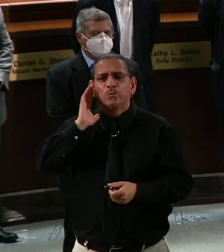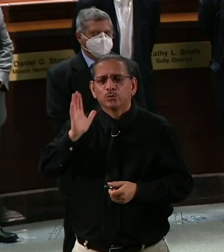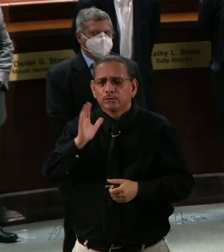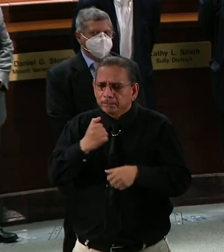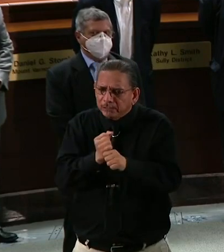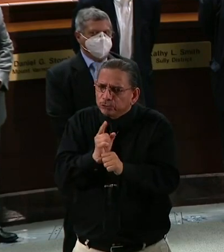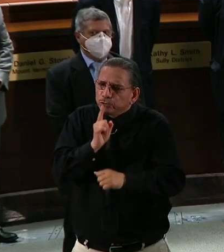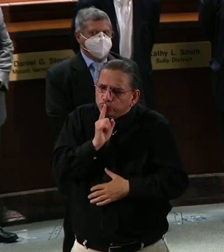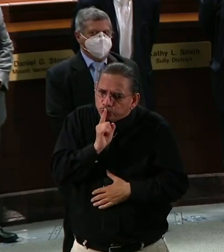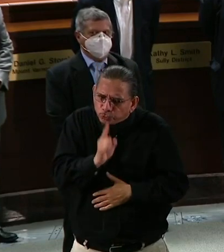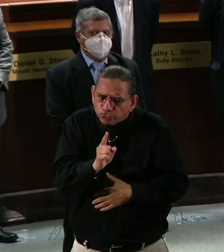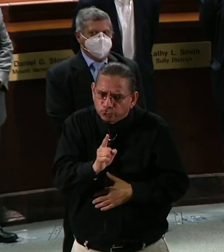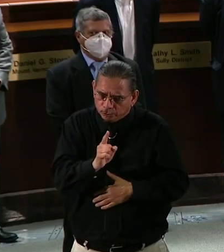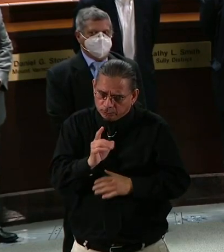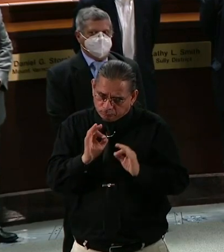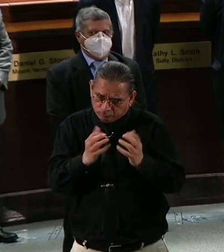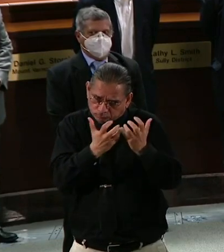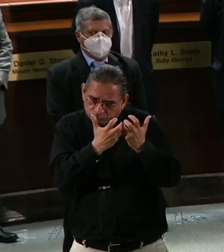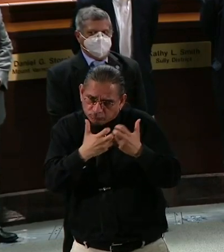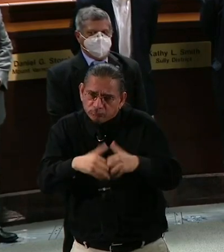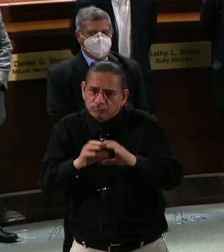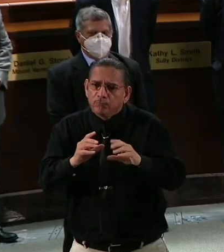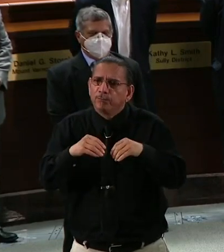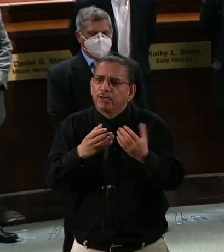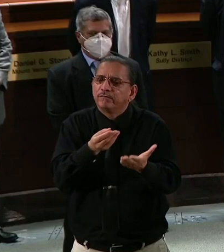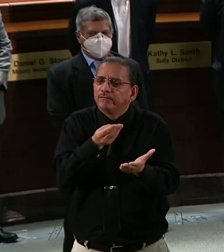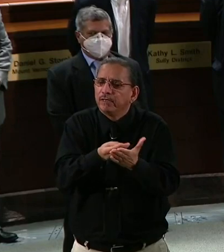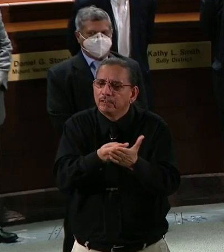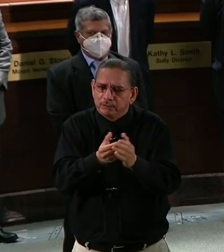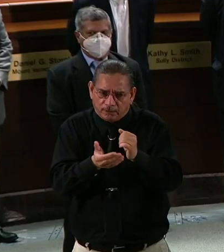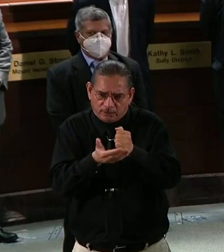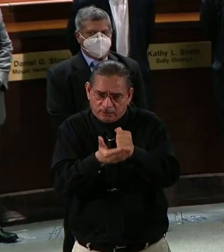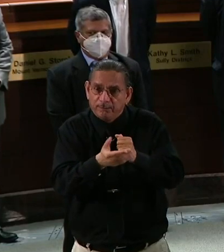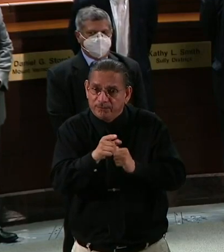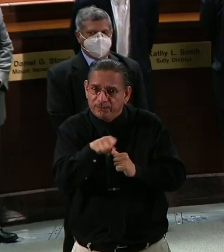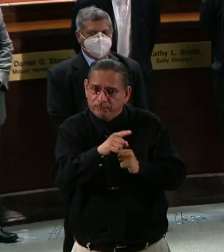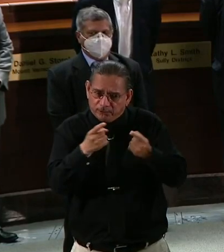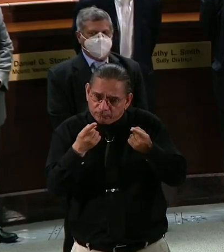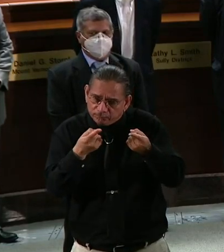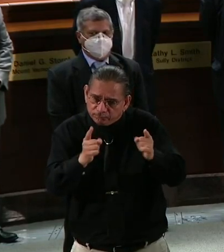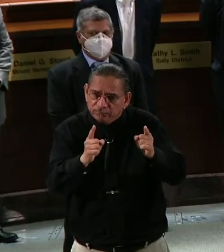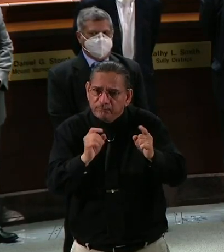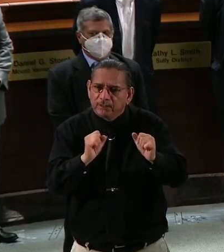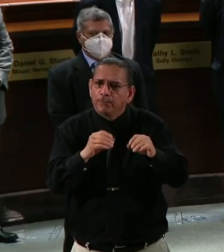KILLER LEAVE YOUR ECONOMICAL SHOULD GET ALASKA HOW LOTUS